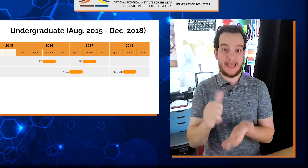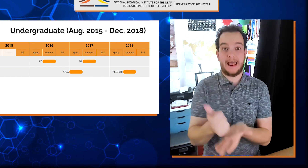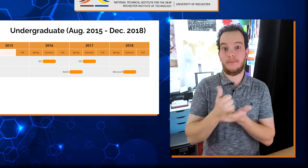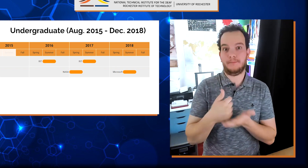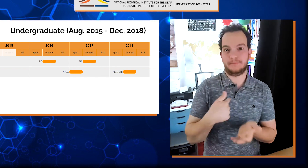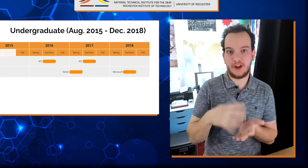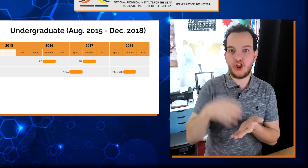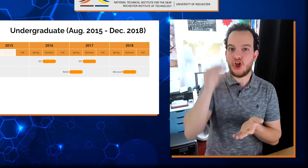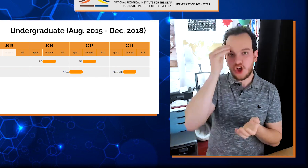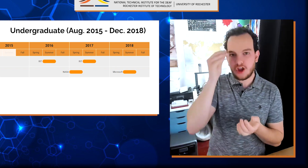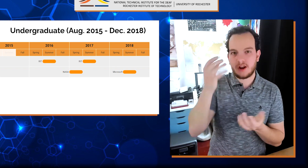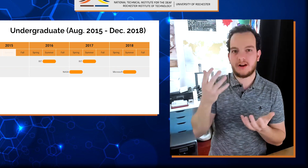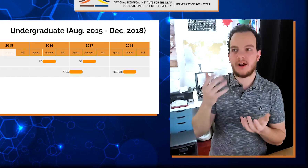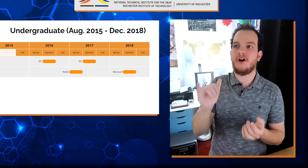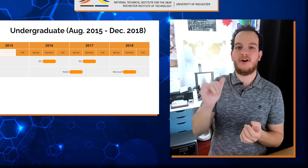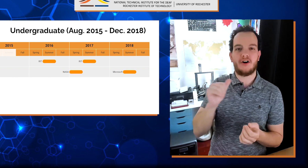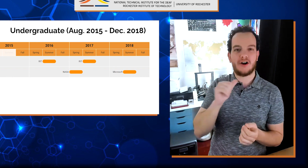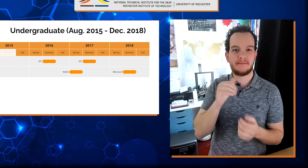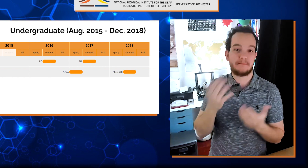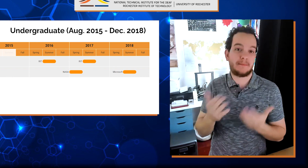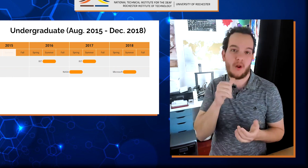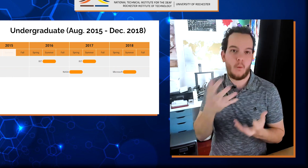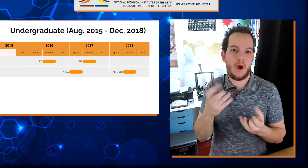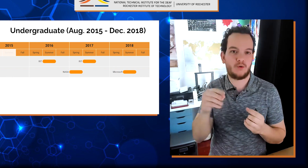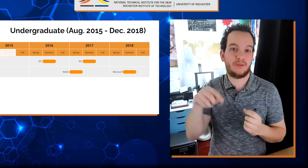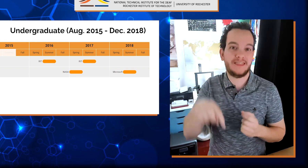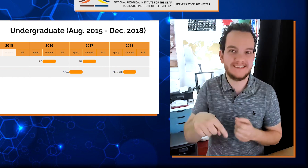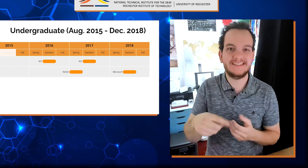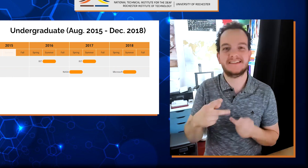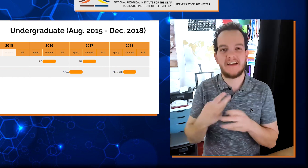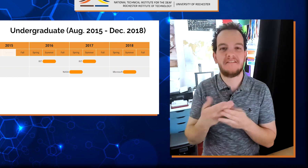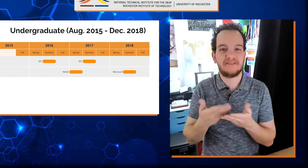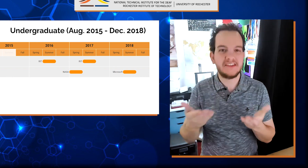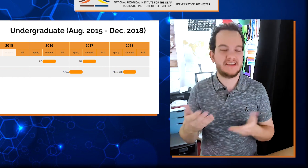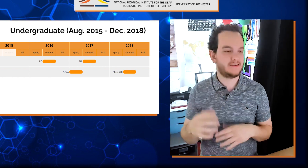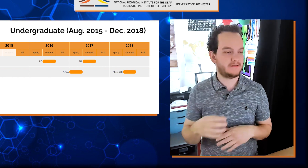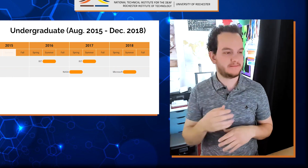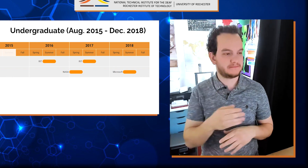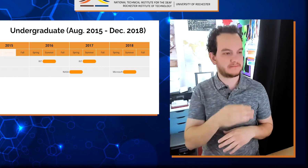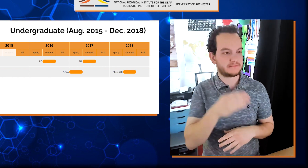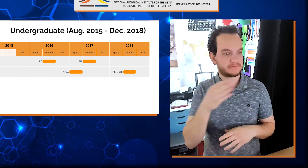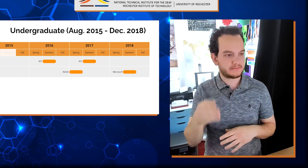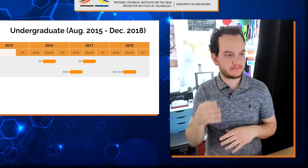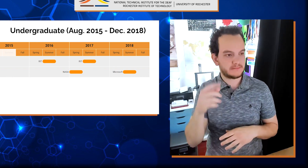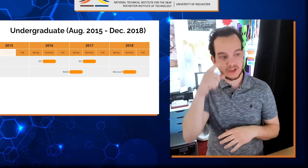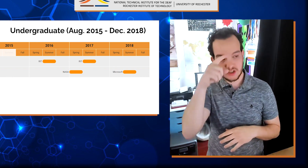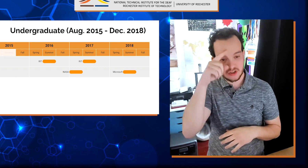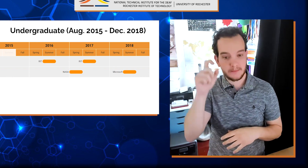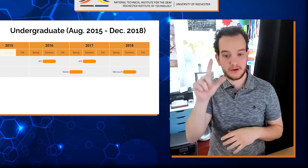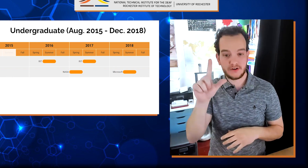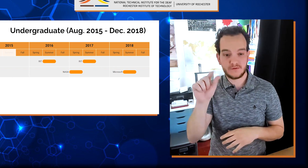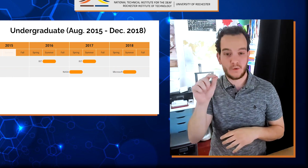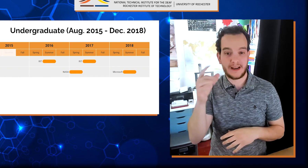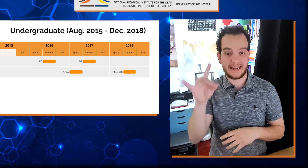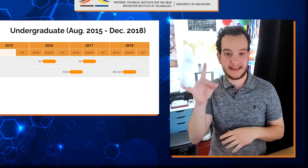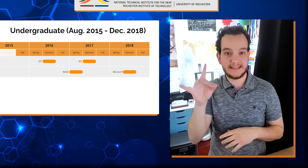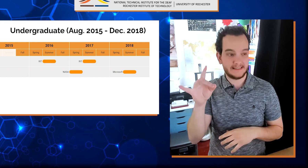but that's not what I wanted to do as a long-term career, so that helped me to realize, maybe this was not something I wanted to do.